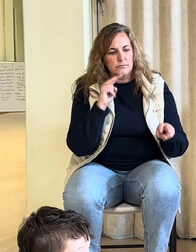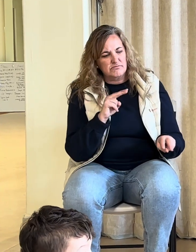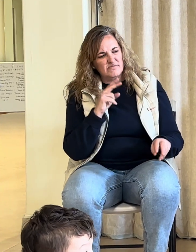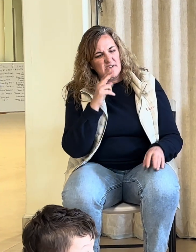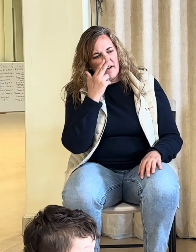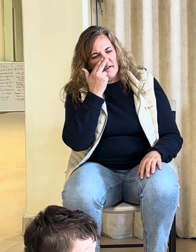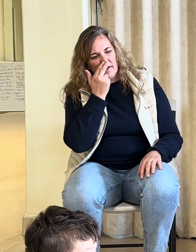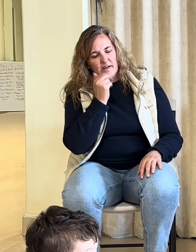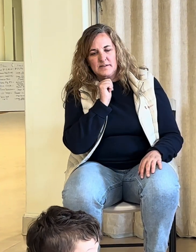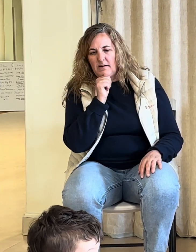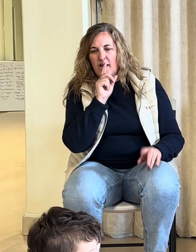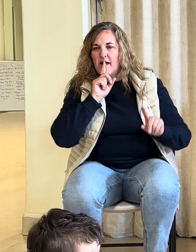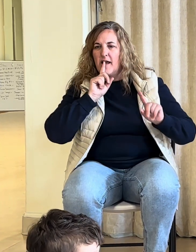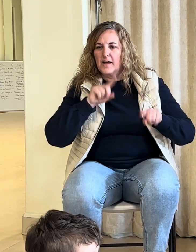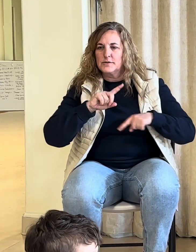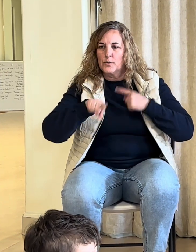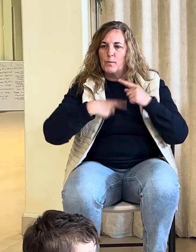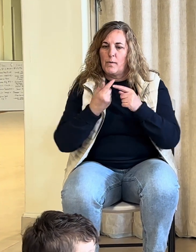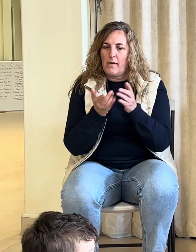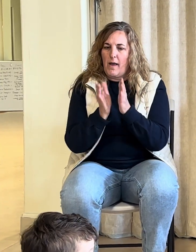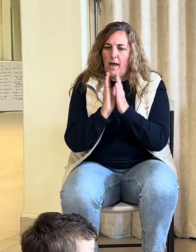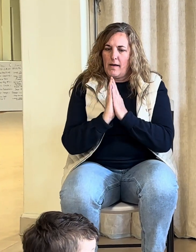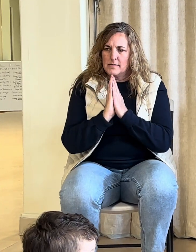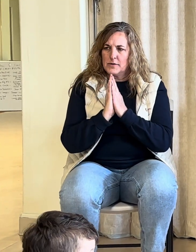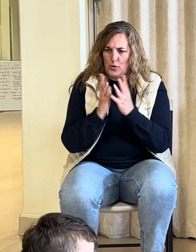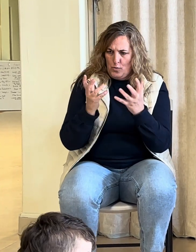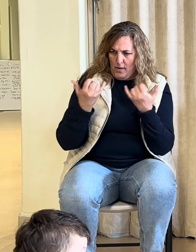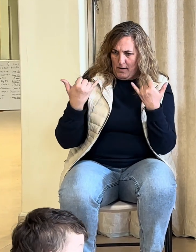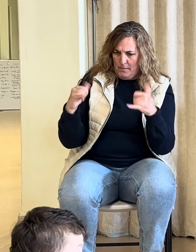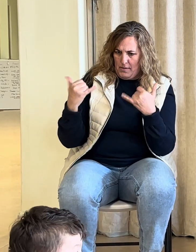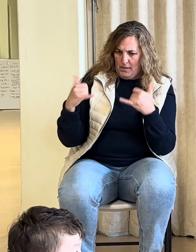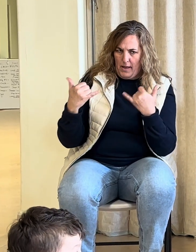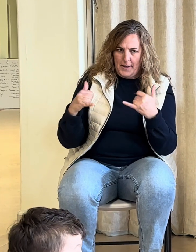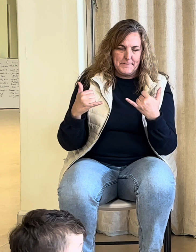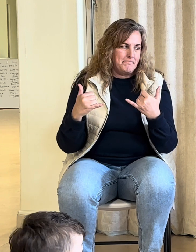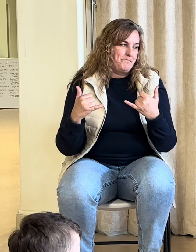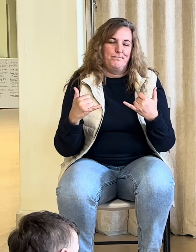answer when we asked them if they wanted to play. "It's okay," I said to my brother.